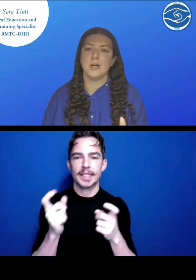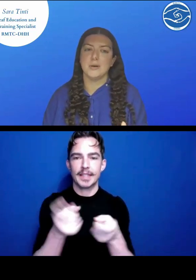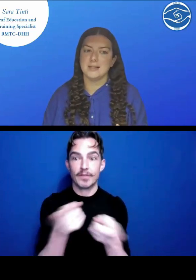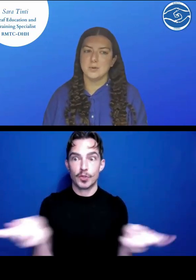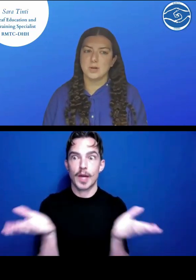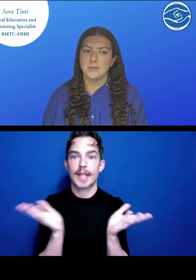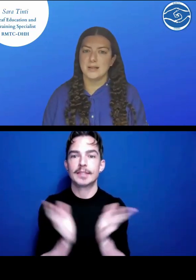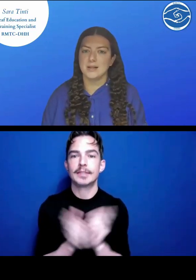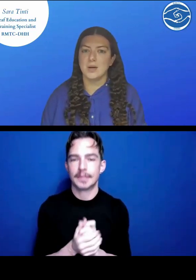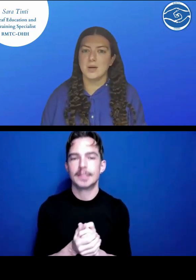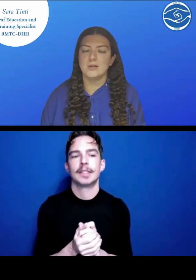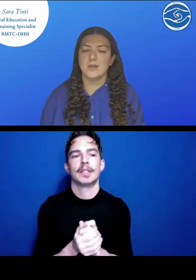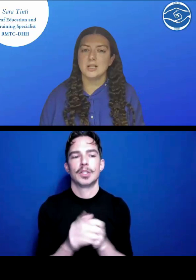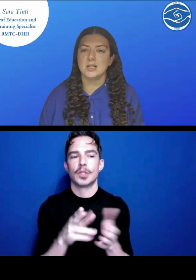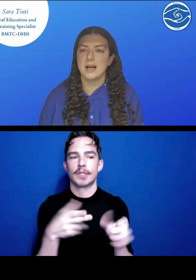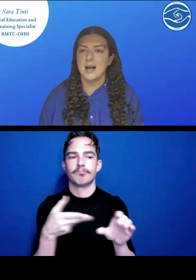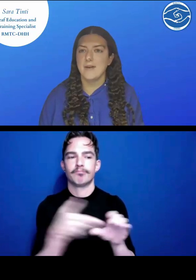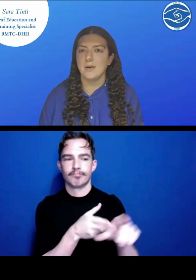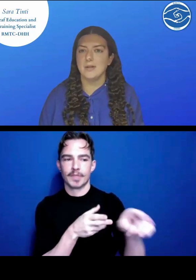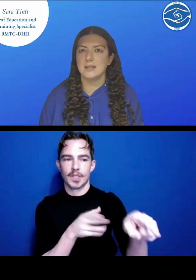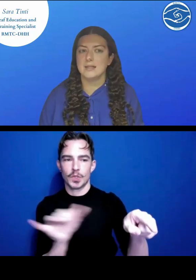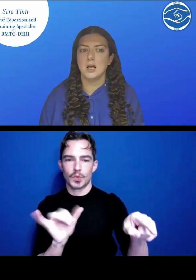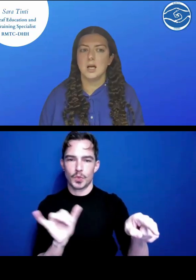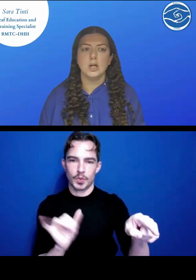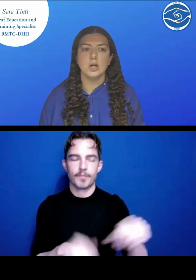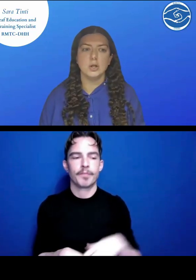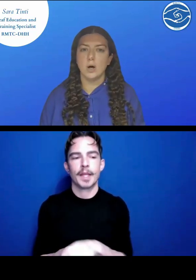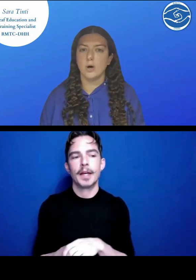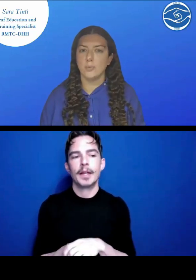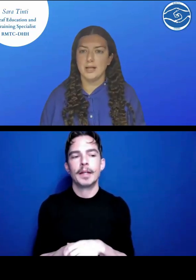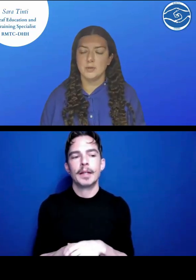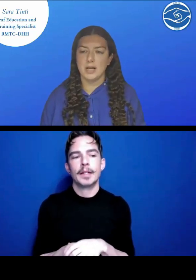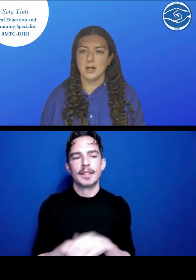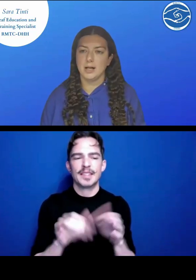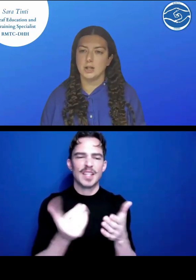where you can subscribe to that as well. So, that's just kind of how this new homepage banner